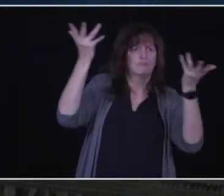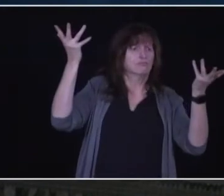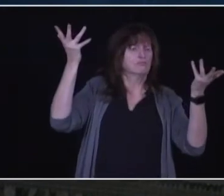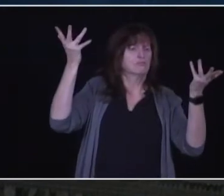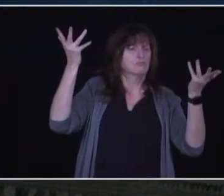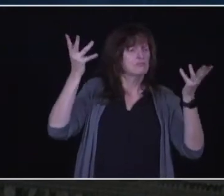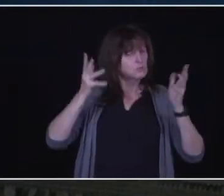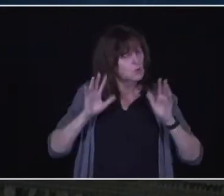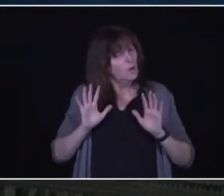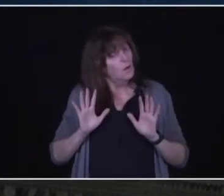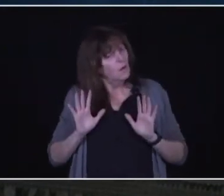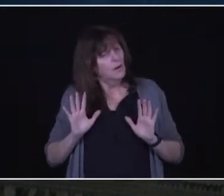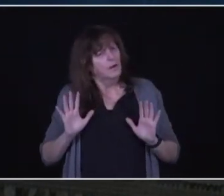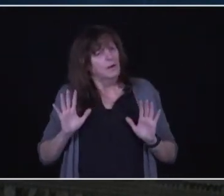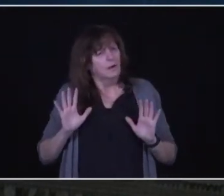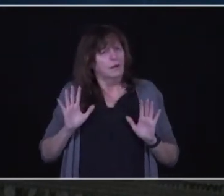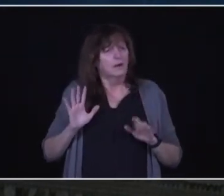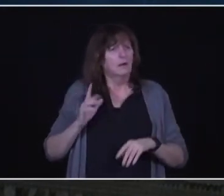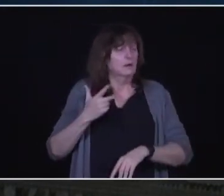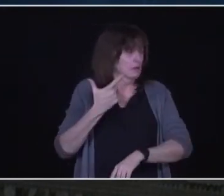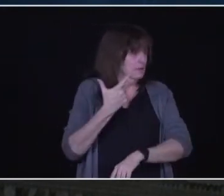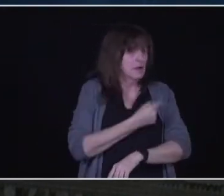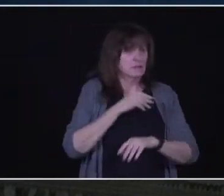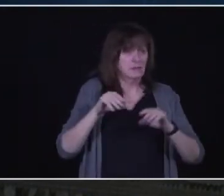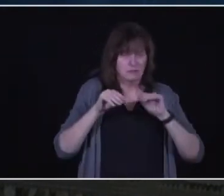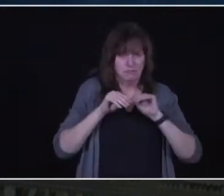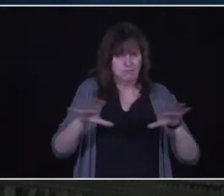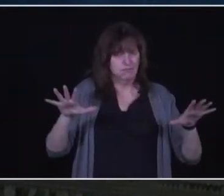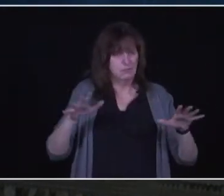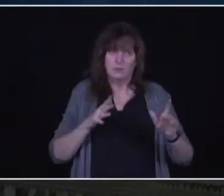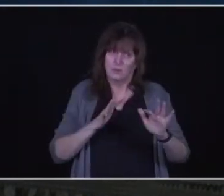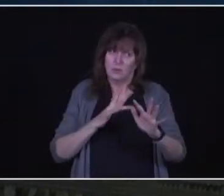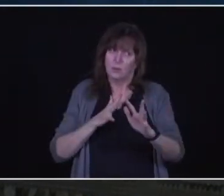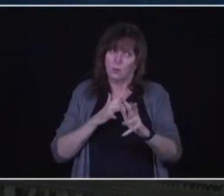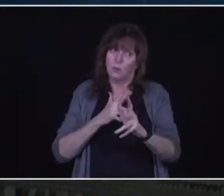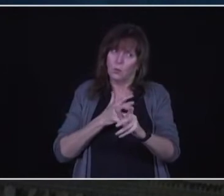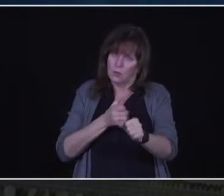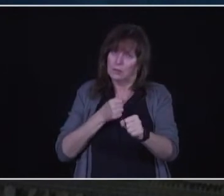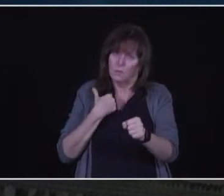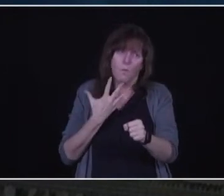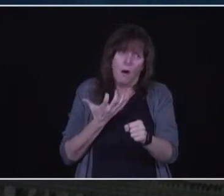We went to get the vaccine out quickly but we also want to make sure that the